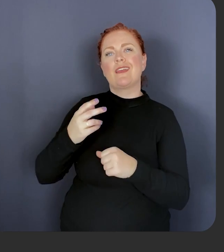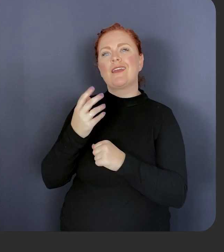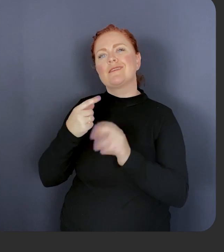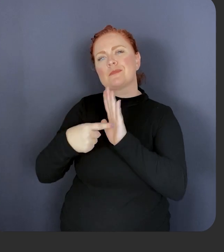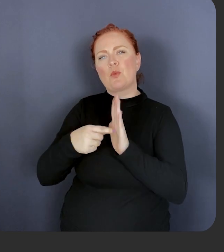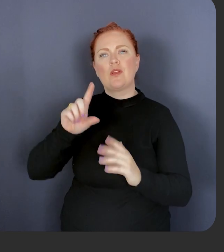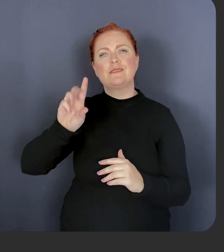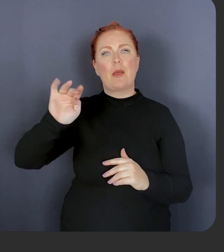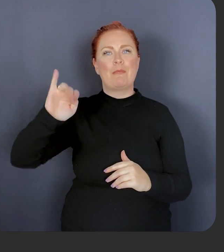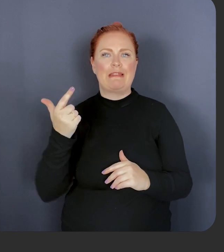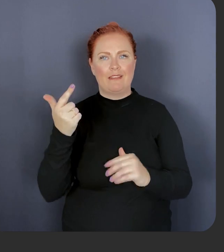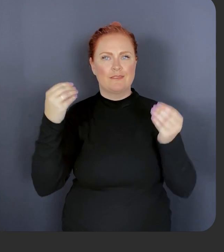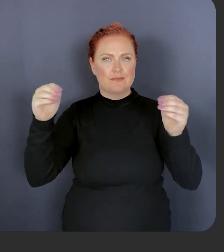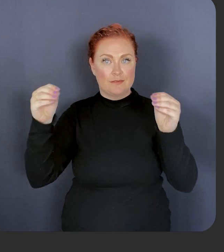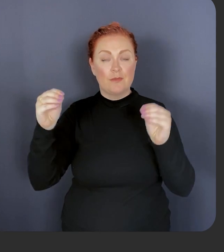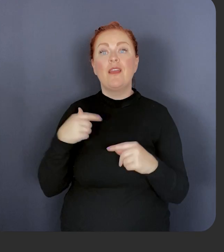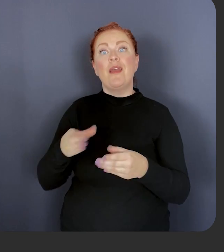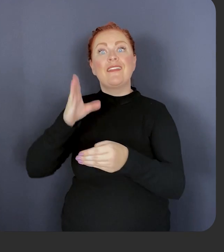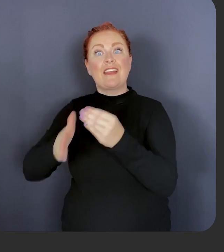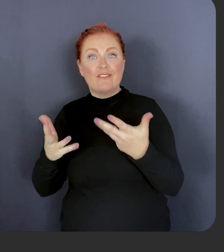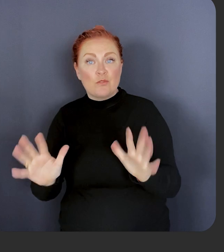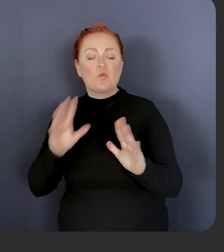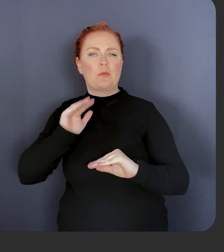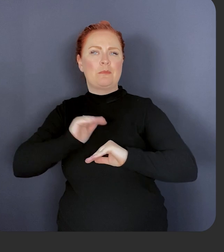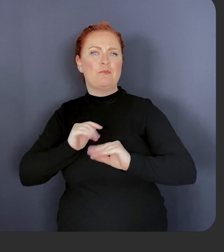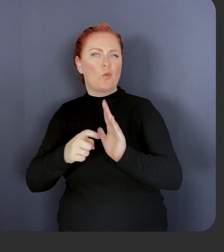By the end, our app will meet Accessibility Guidelines, WCAG